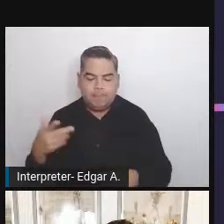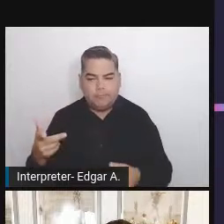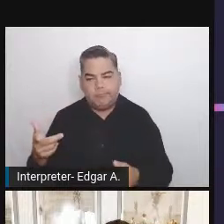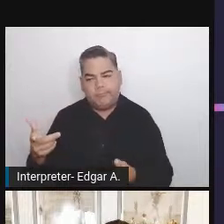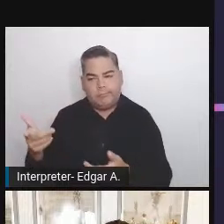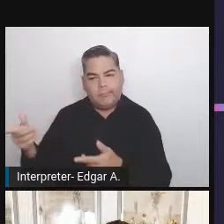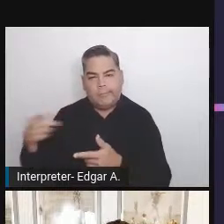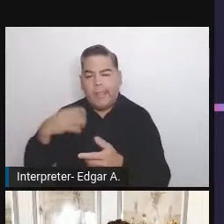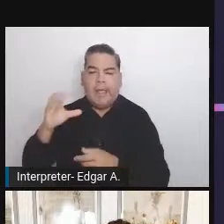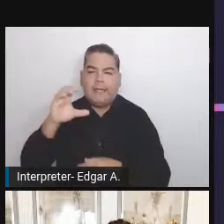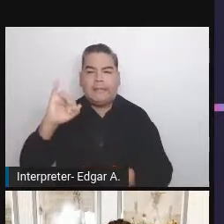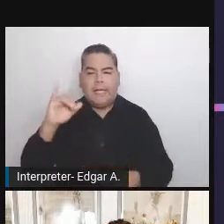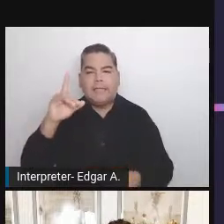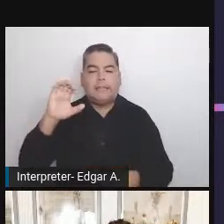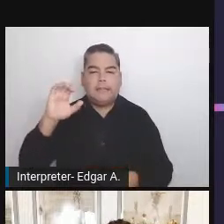would add accessibility testing as a part of the CI CD